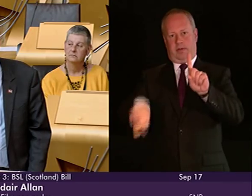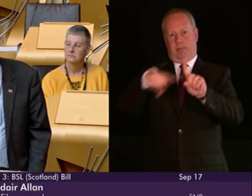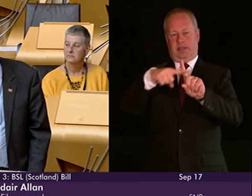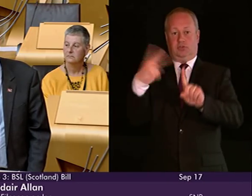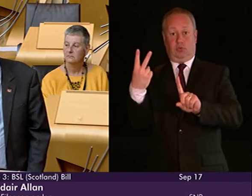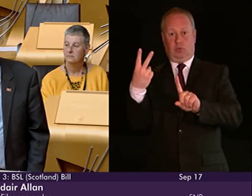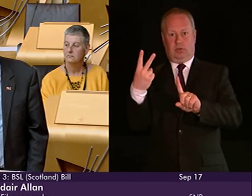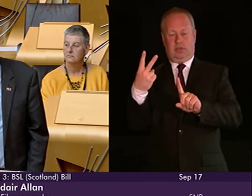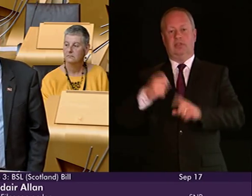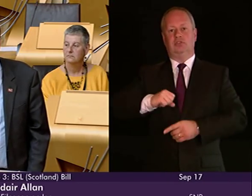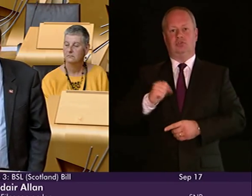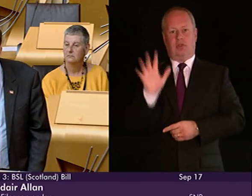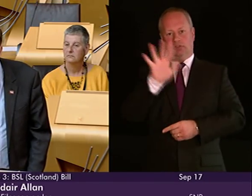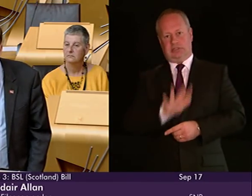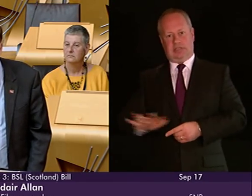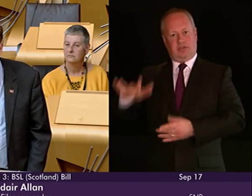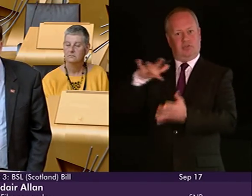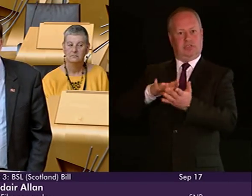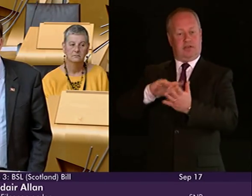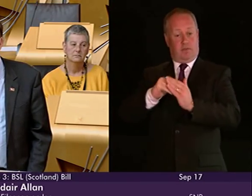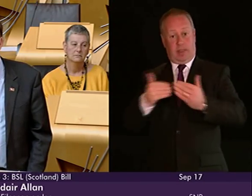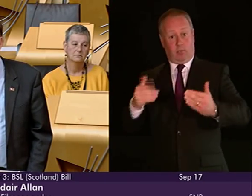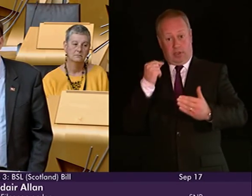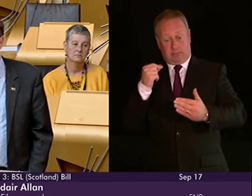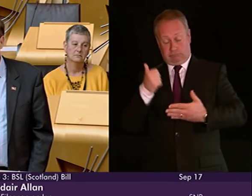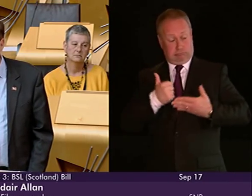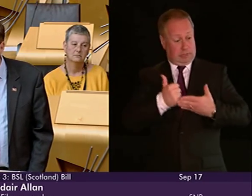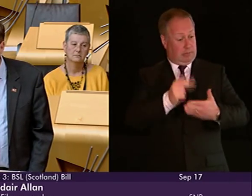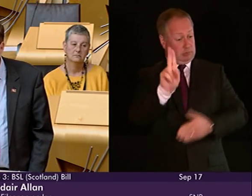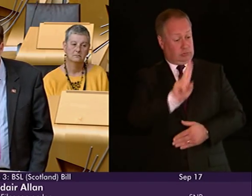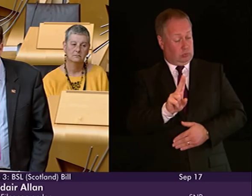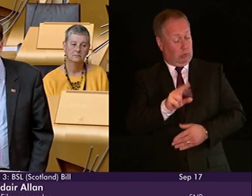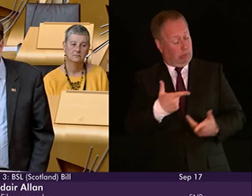centre for languages can advise schools about how BSL can fit into their language